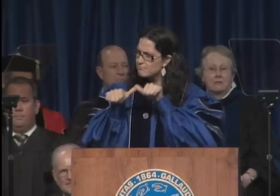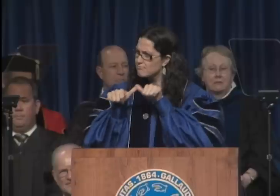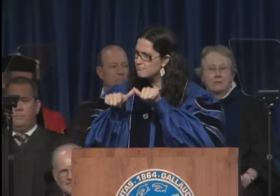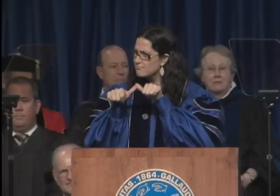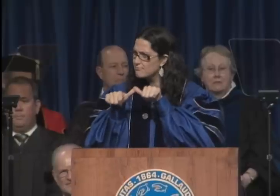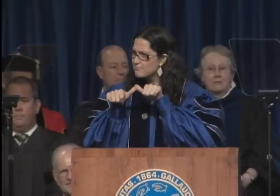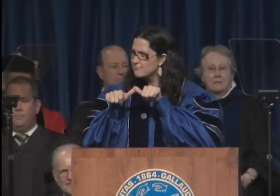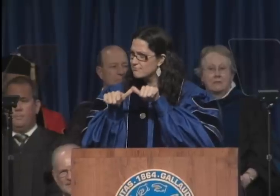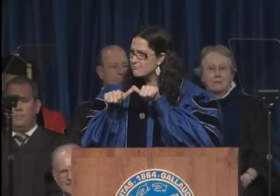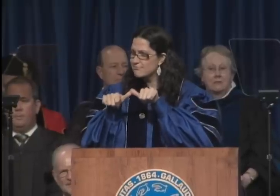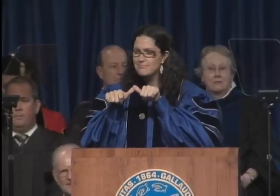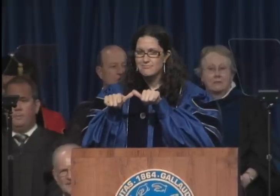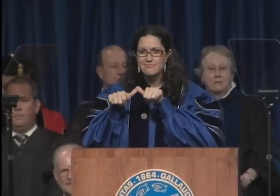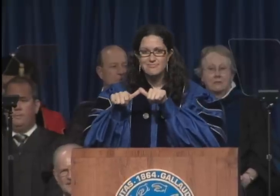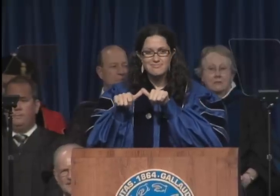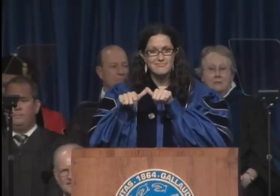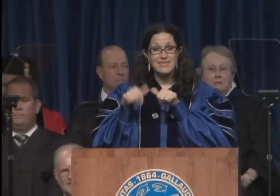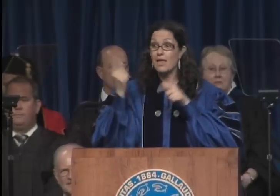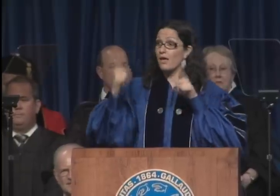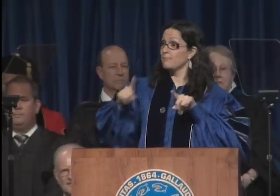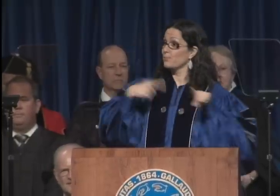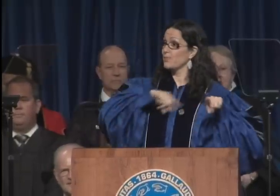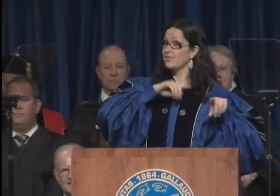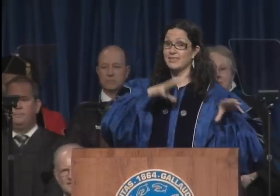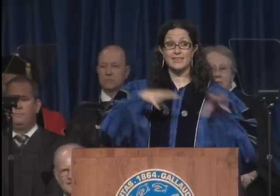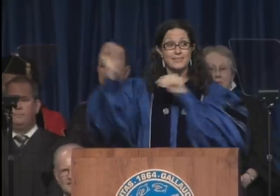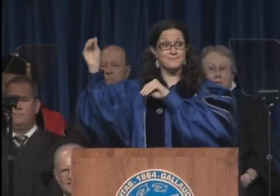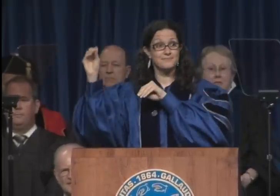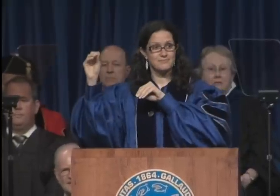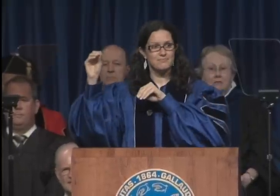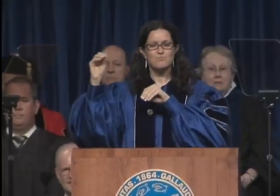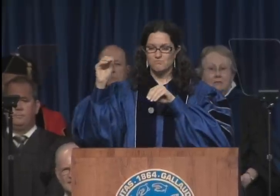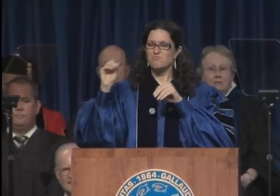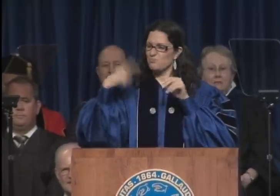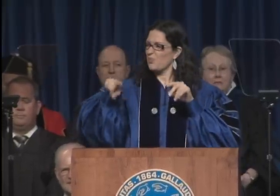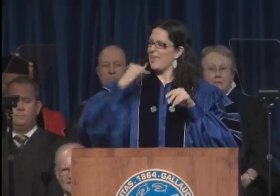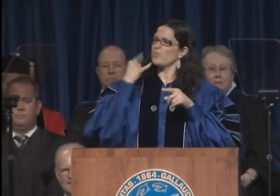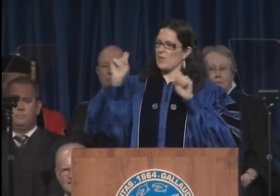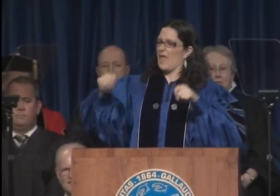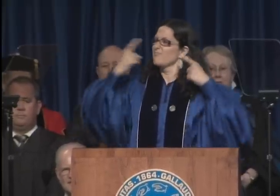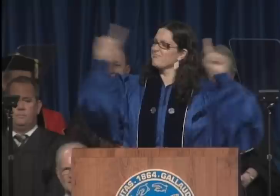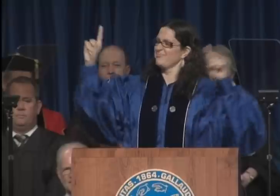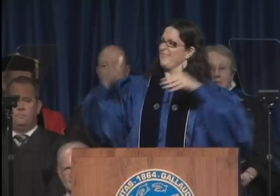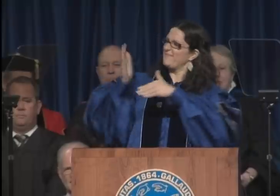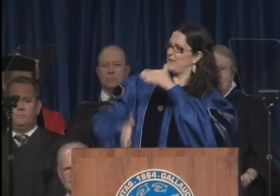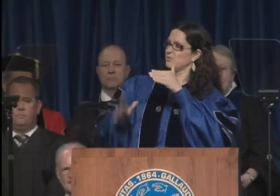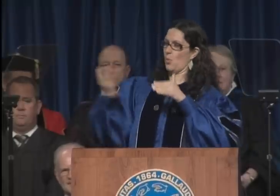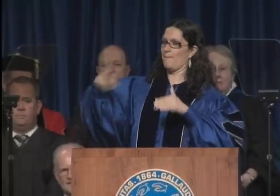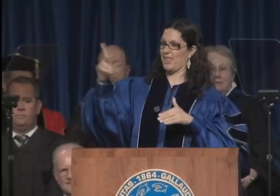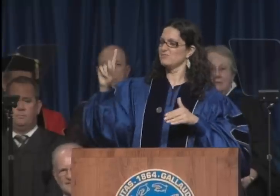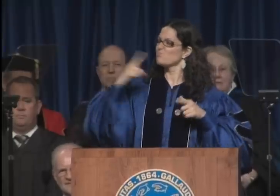that only a very small percentage of people are able to do.